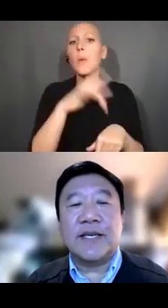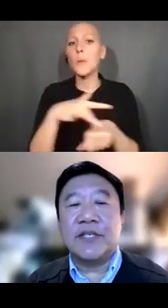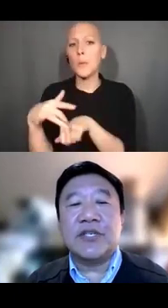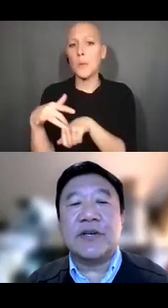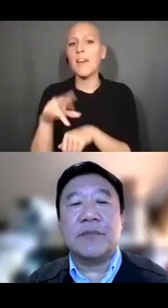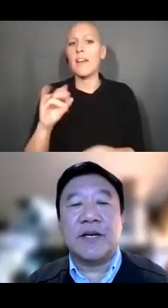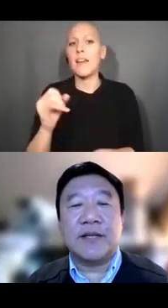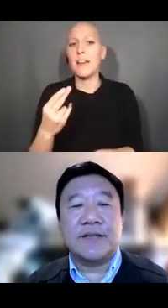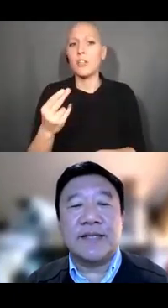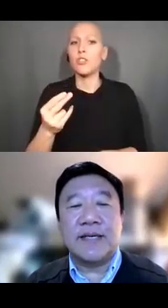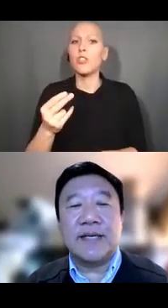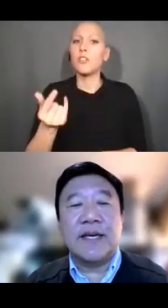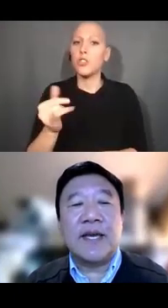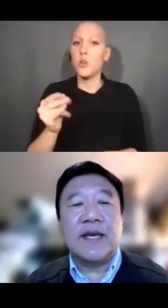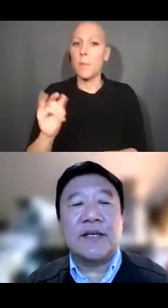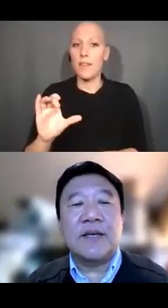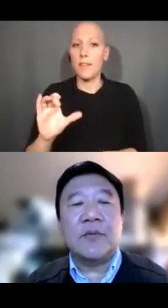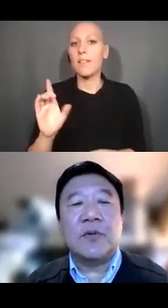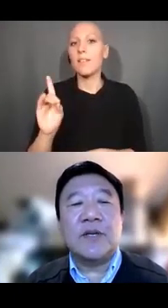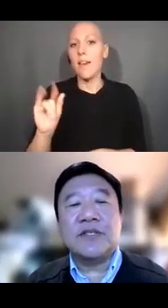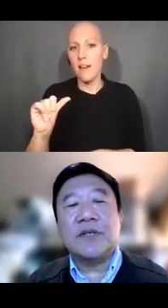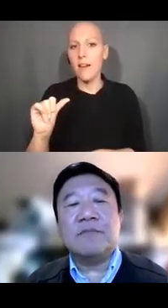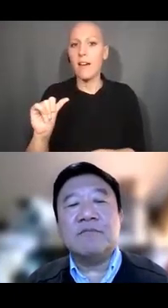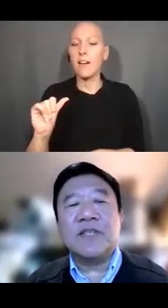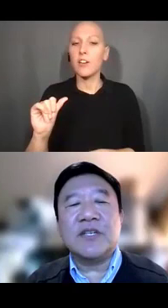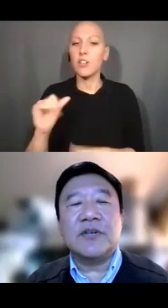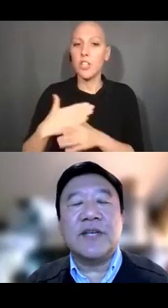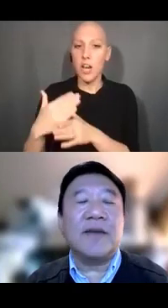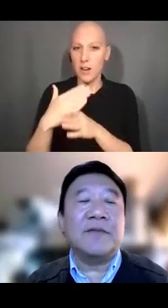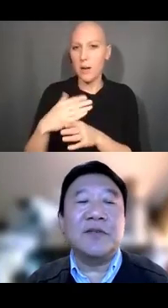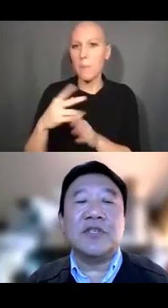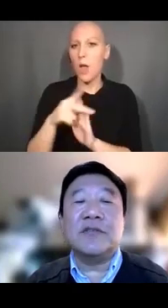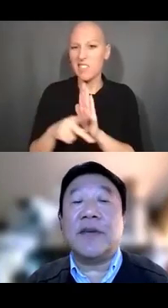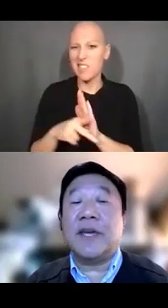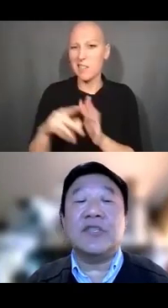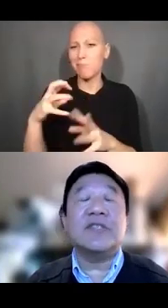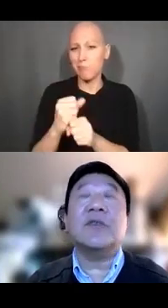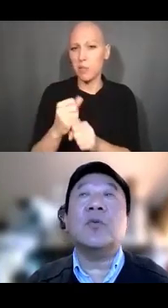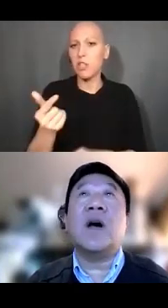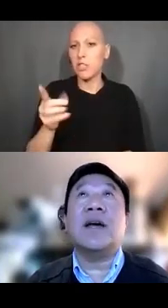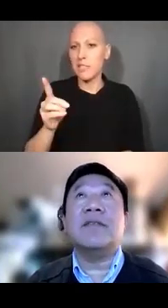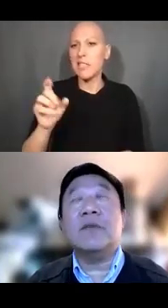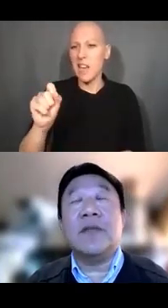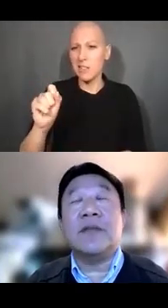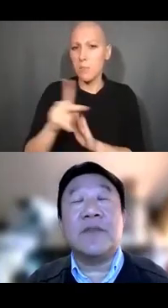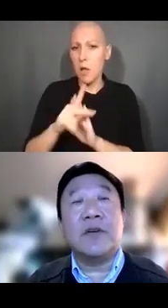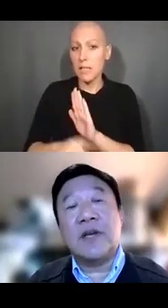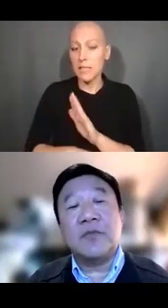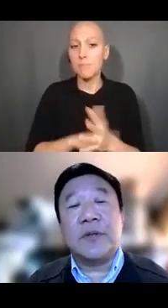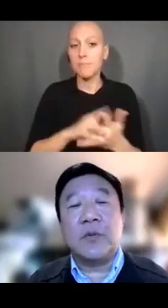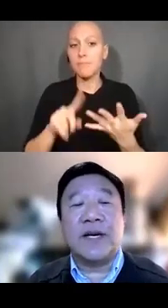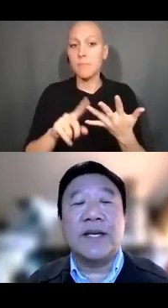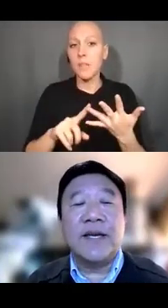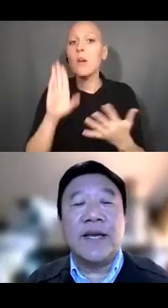Data Sharing Policy. And we'll actually touch on the evolution of Agency-Wide, that's Federal Government-Wide,